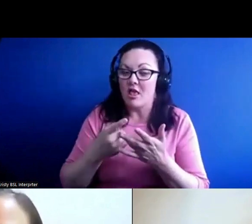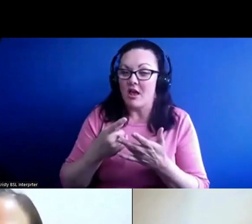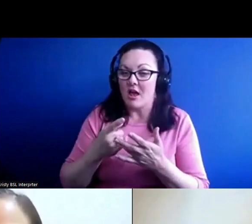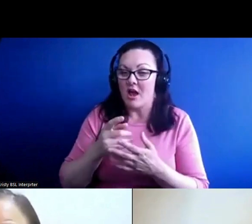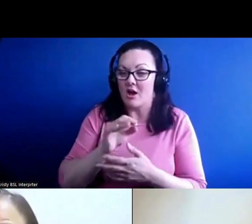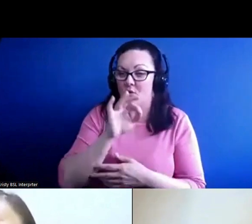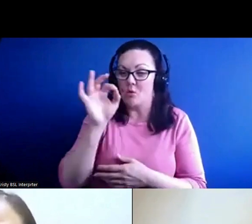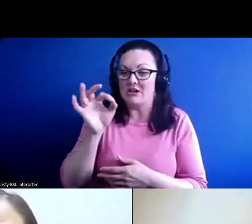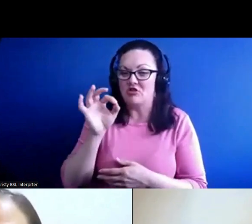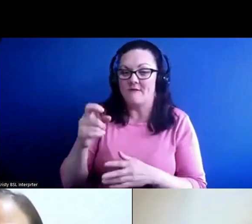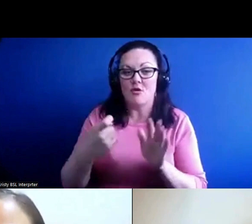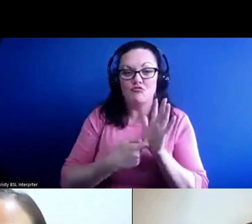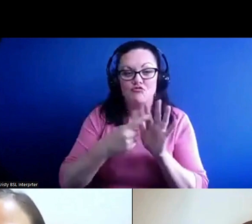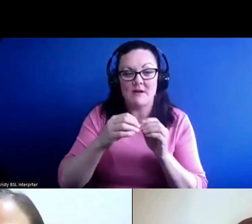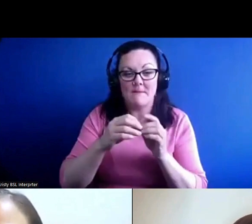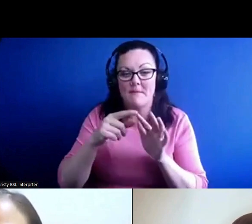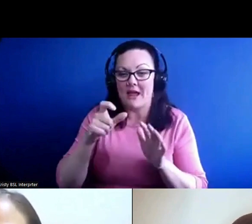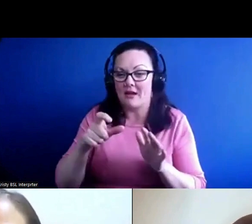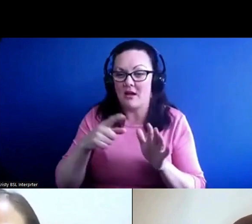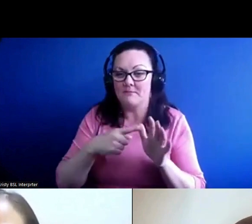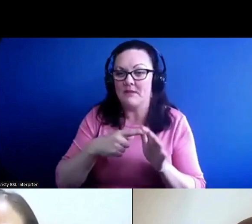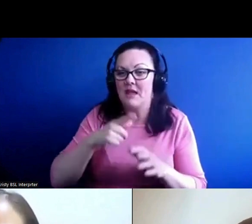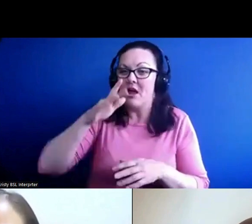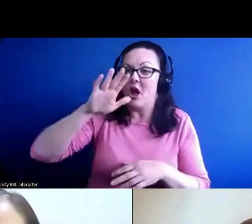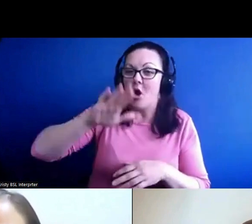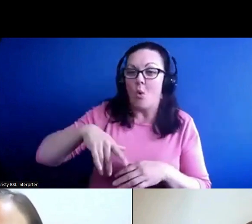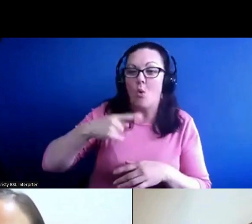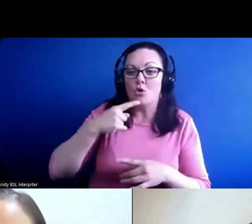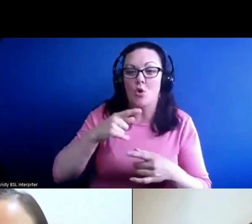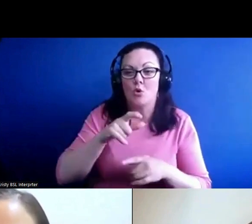Are all your community participants volunteers?